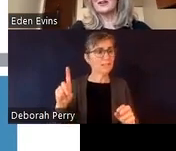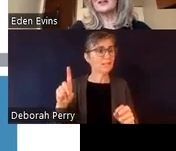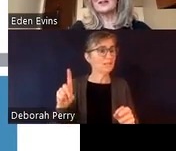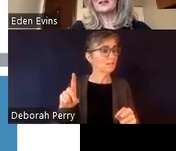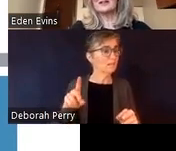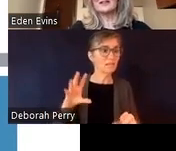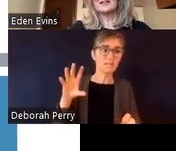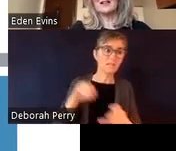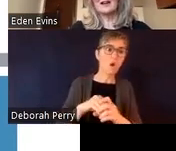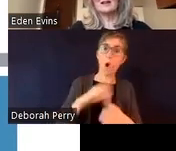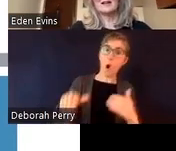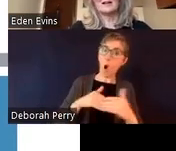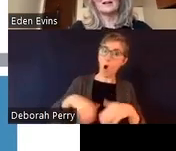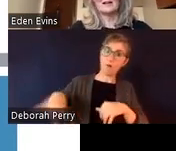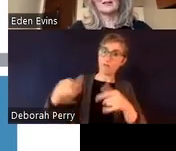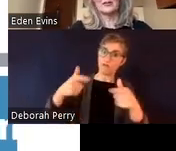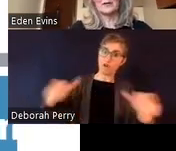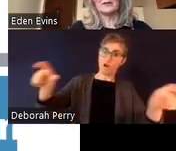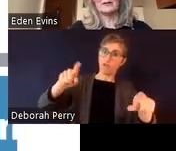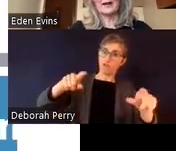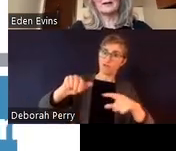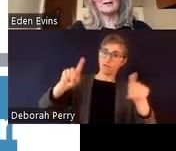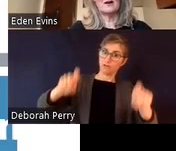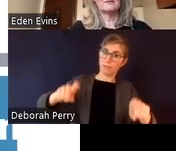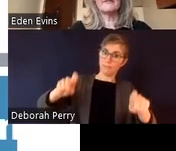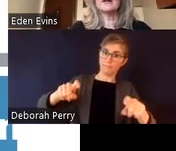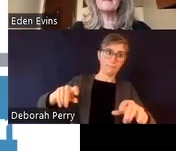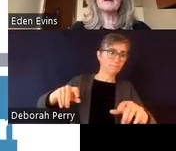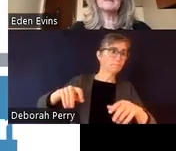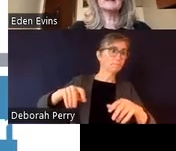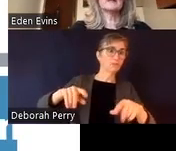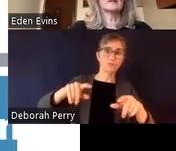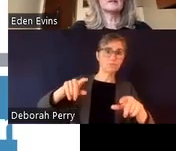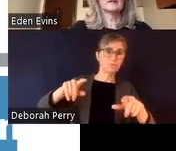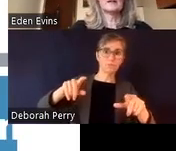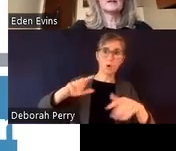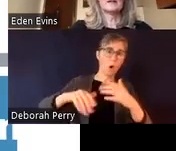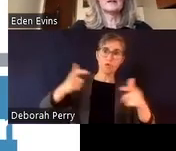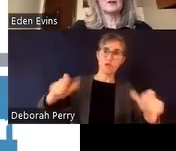You can click it, click the slide. There should be a little, oh never mind, go back please. Sorry